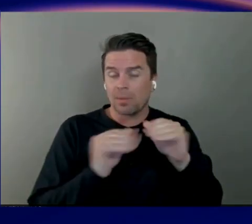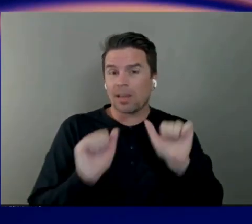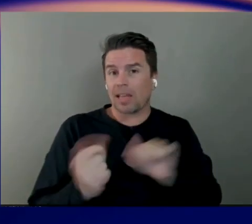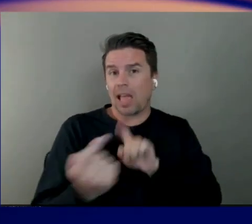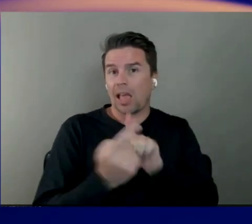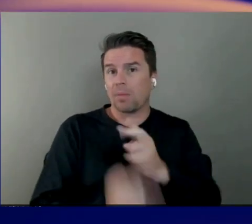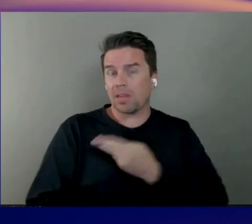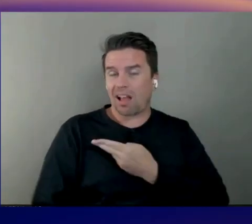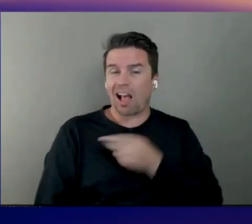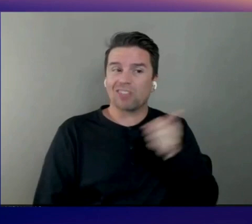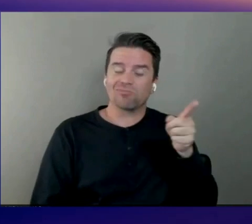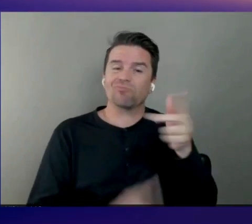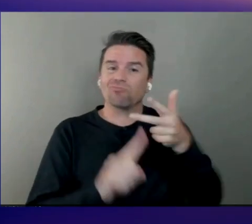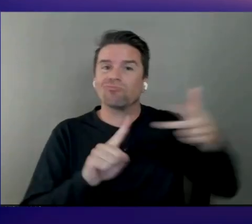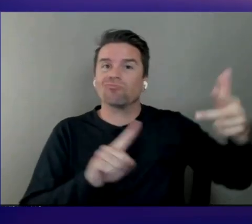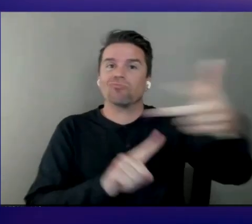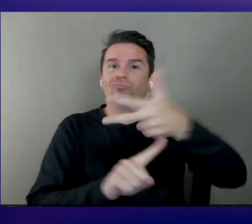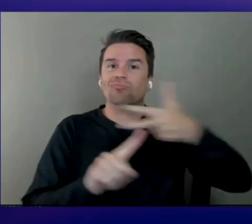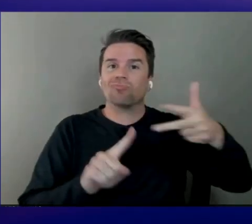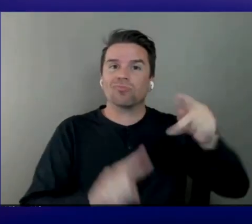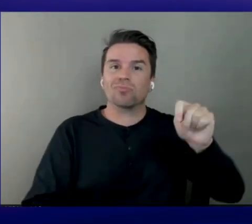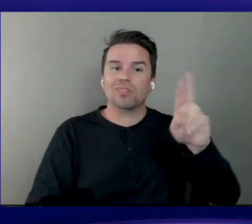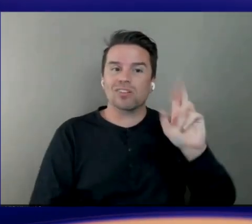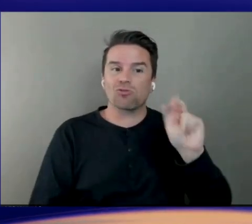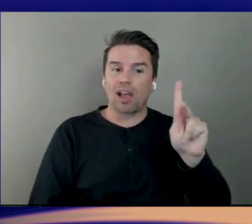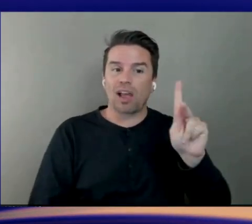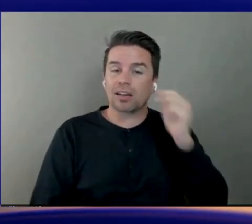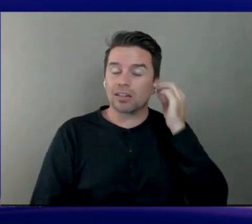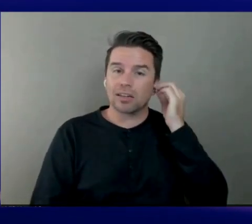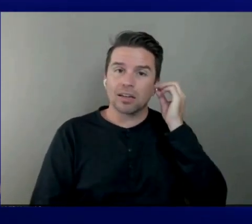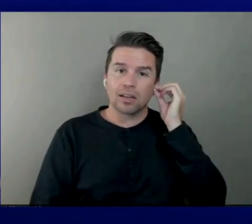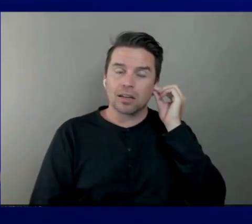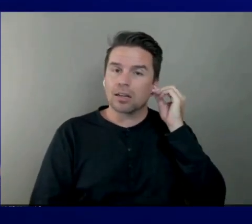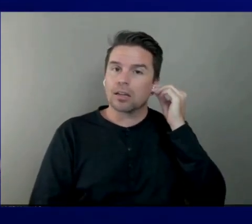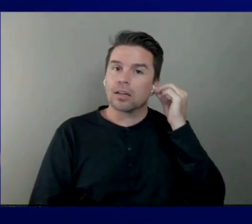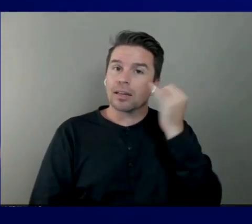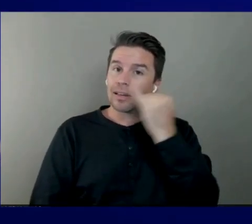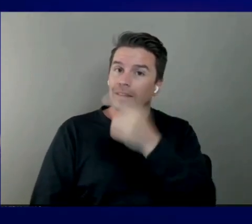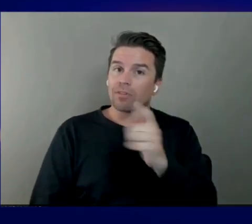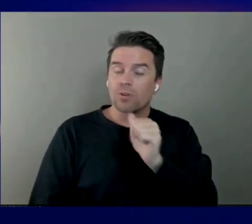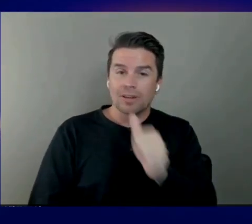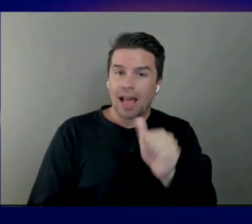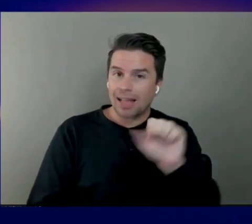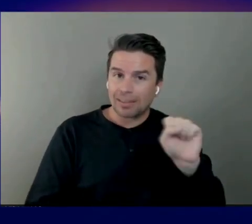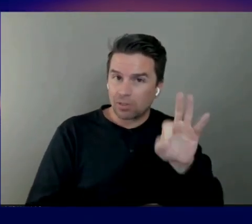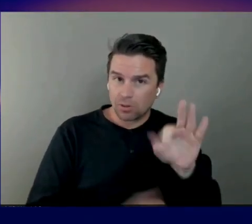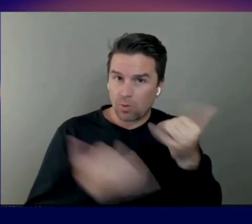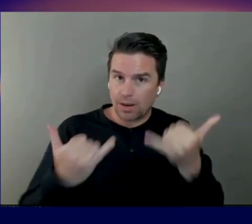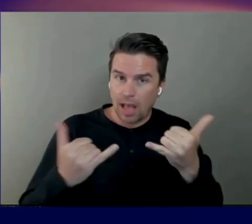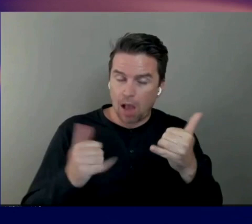And for anyone that's not in San Francisco, you can visit deepracerleague.com and get started for free